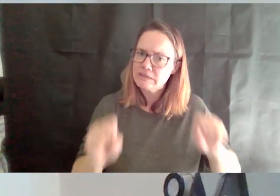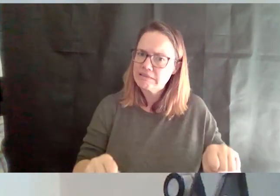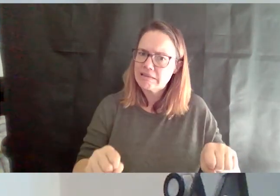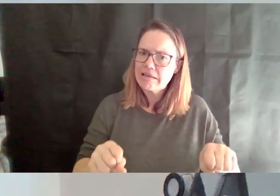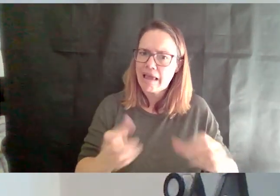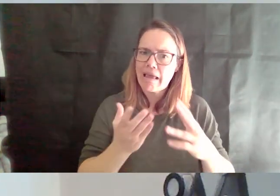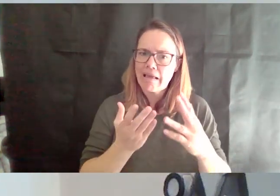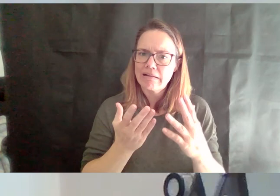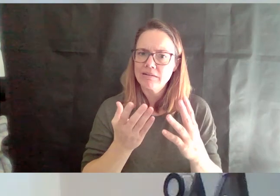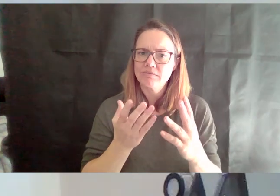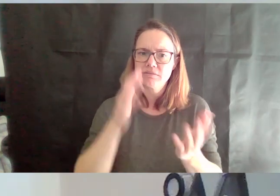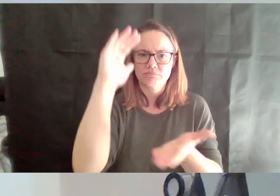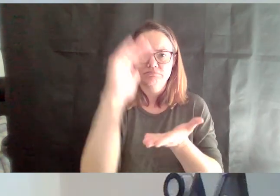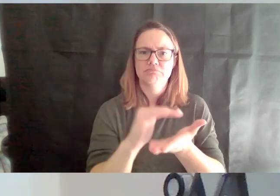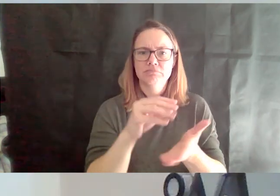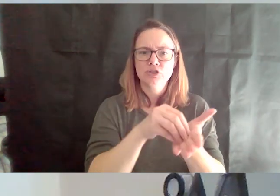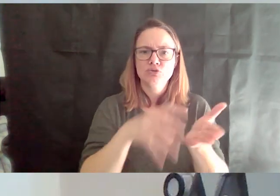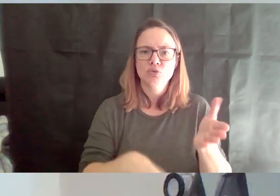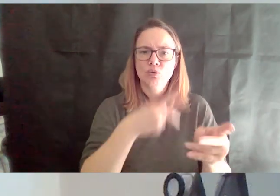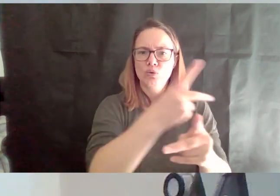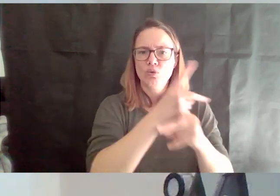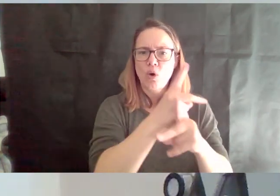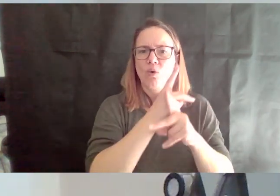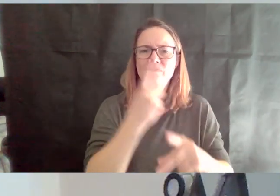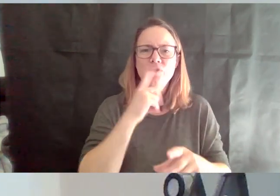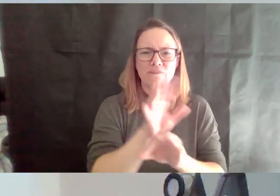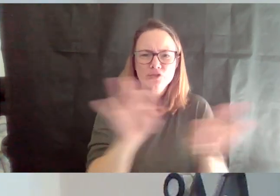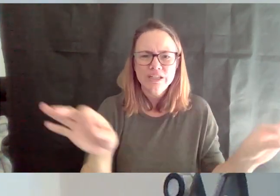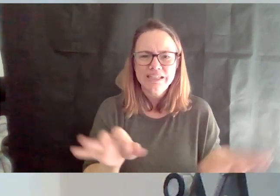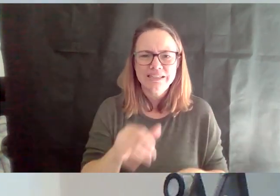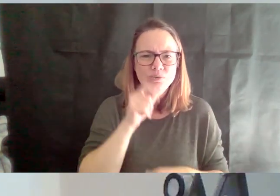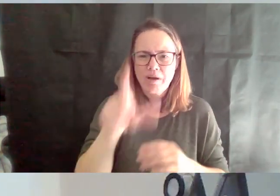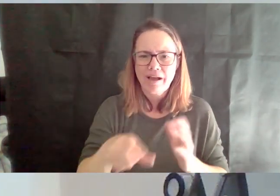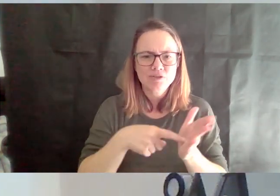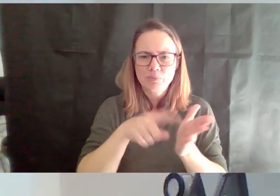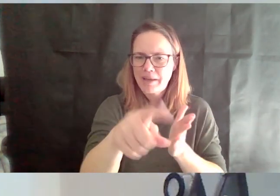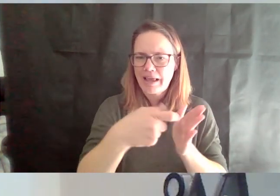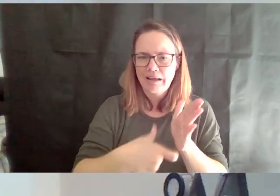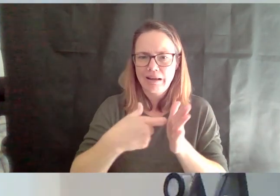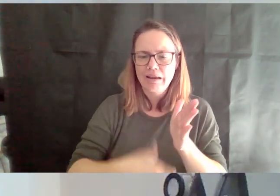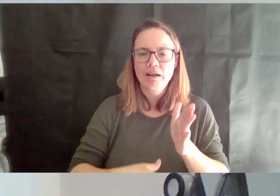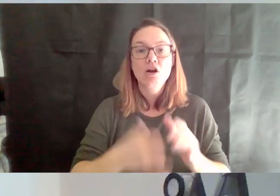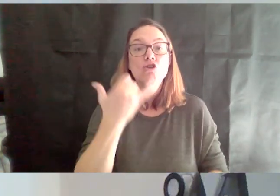Not a lot of people know that, OK? So communicating with your vendors directly,